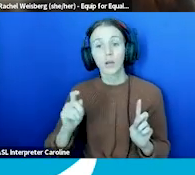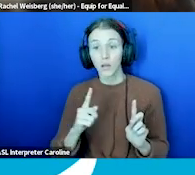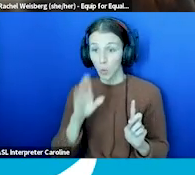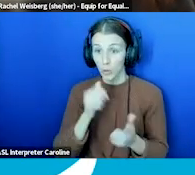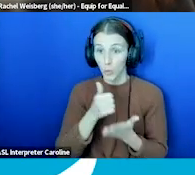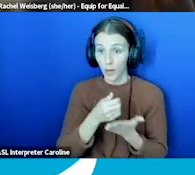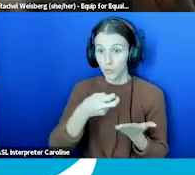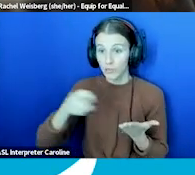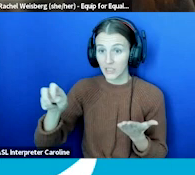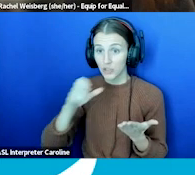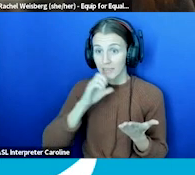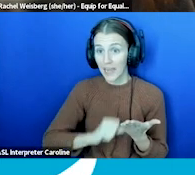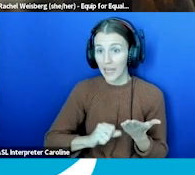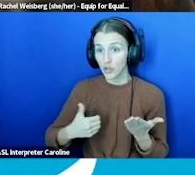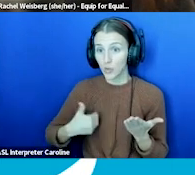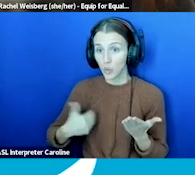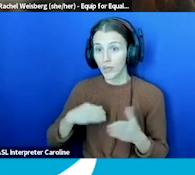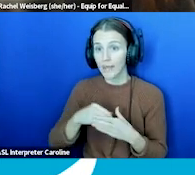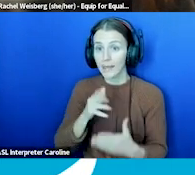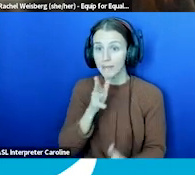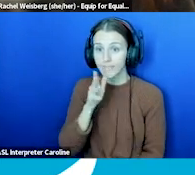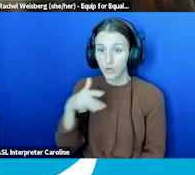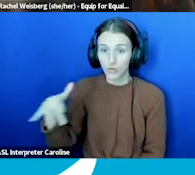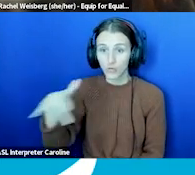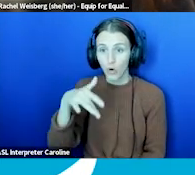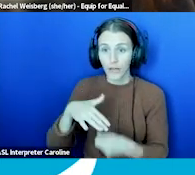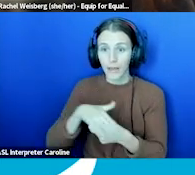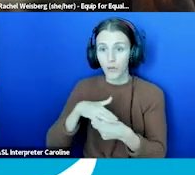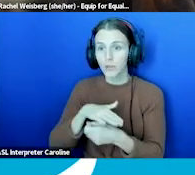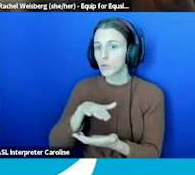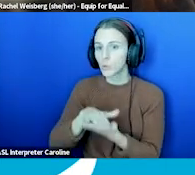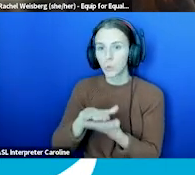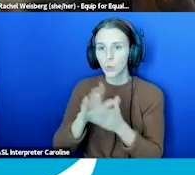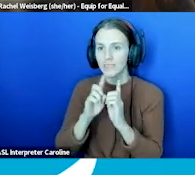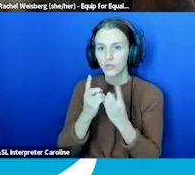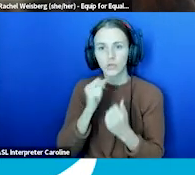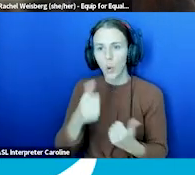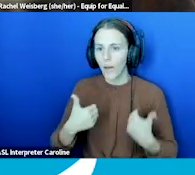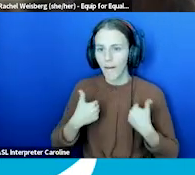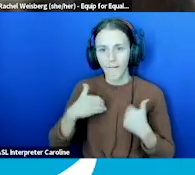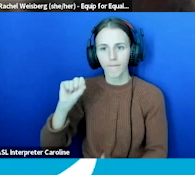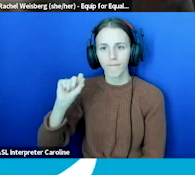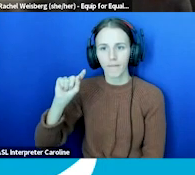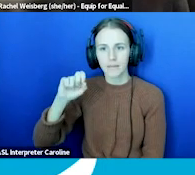SESSION. >> THIS IS RACHEL. I WILL LET EMILY ANSWER.